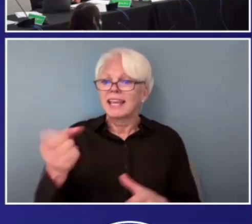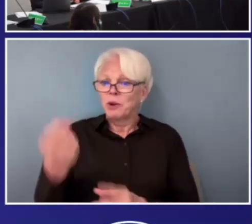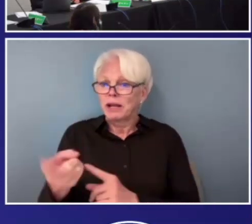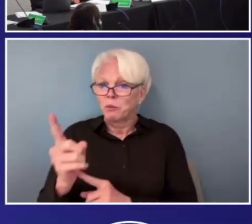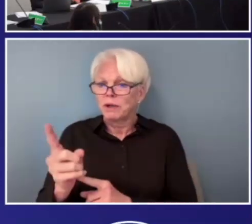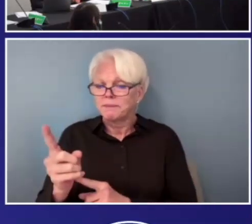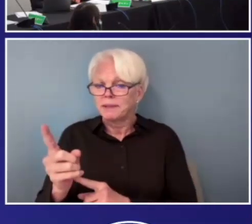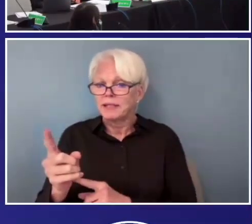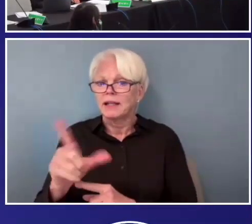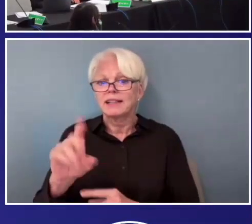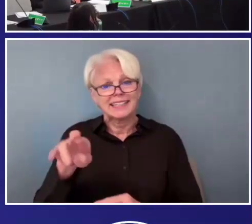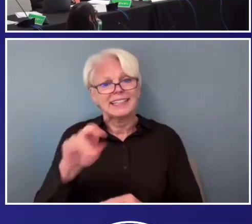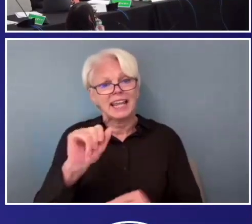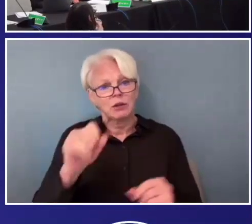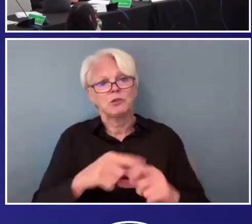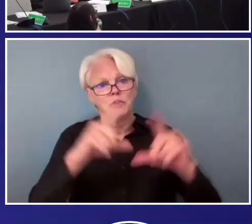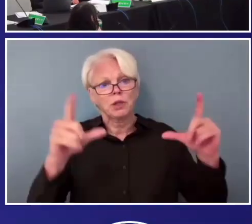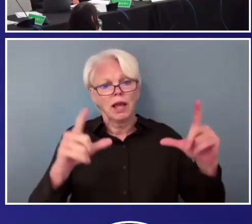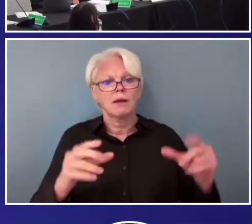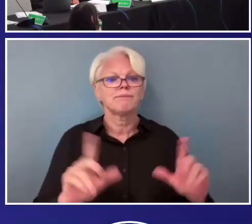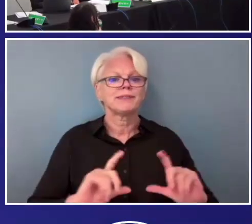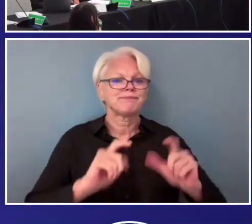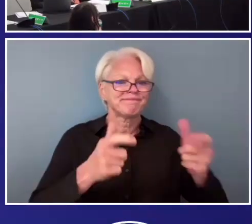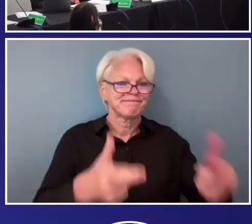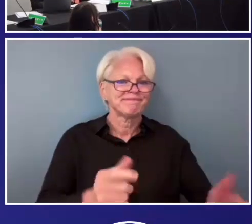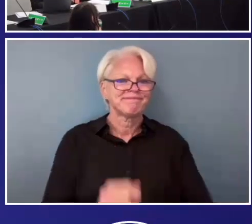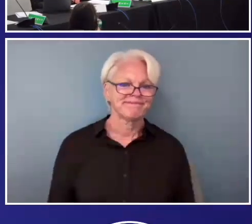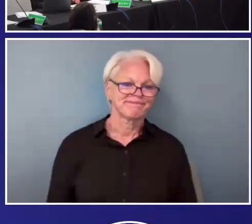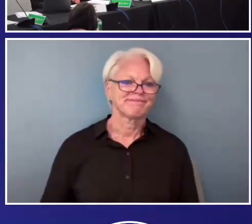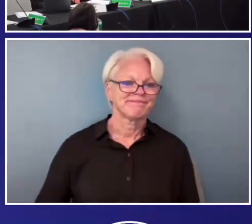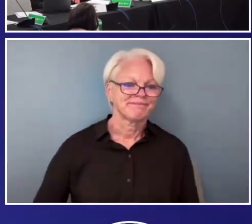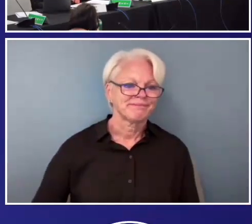would you pull up page six, paragraphs (5), (6), and (7) for us,